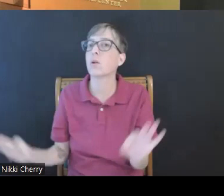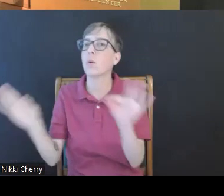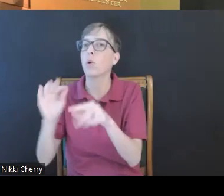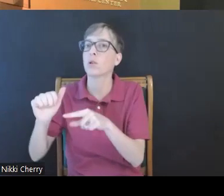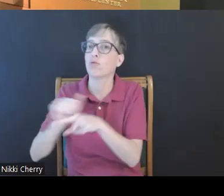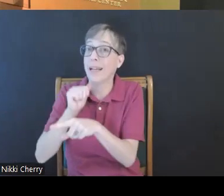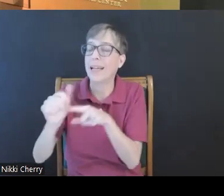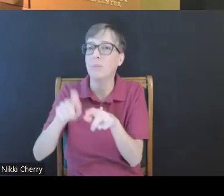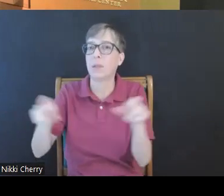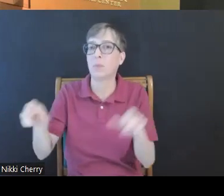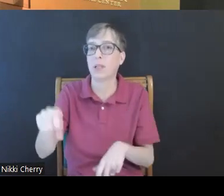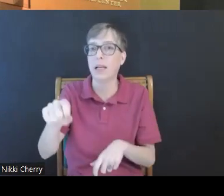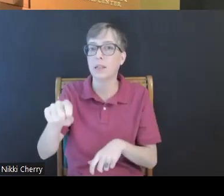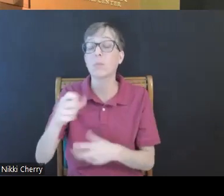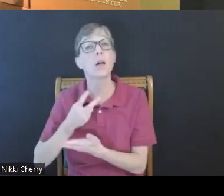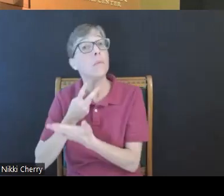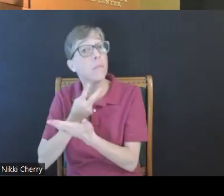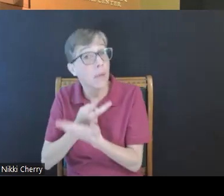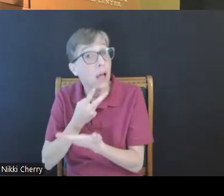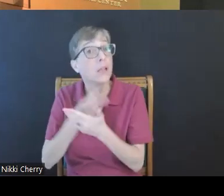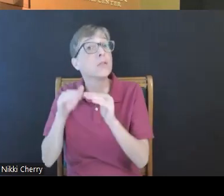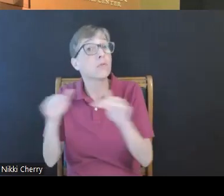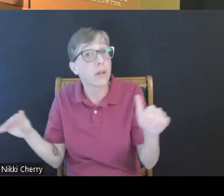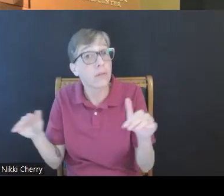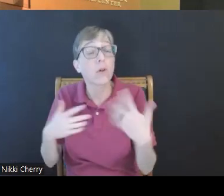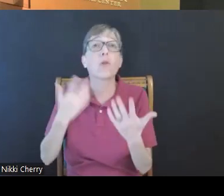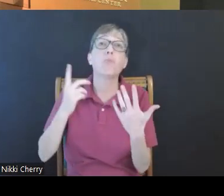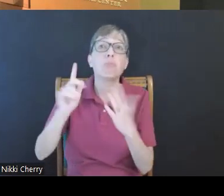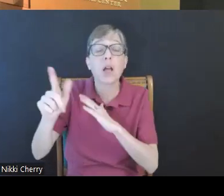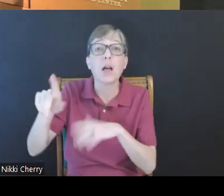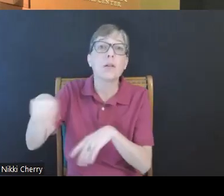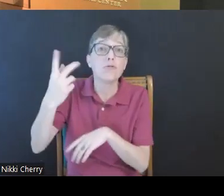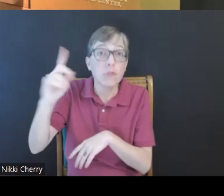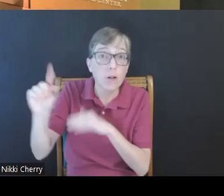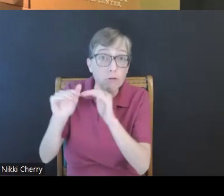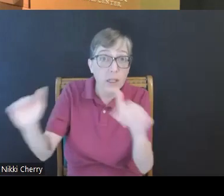not once you go all the way to a doctoral level you're an MD or a PhD or another kind of doctor uh